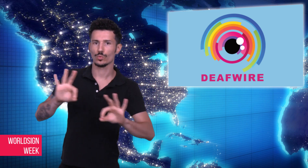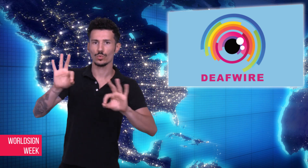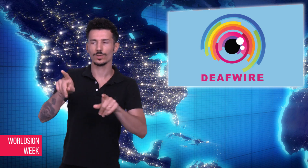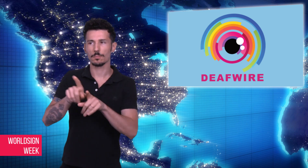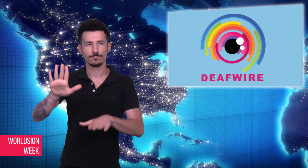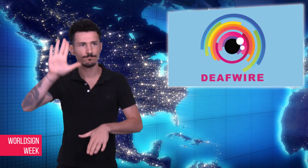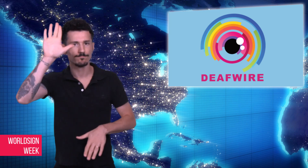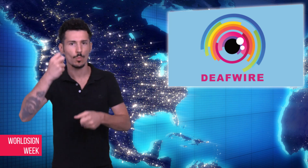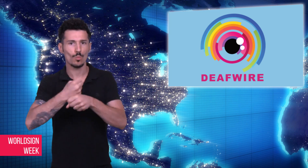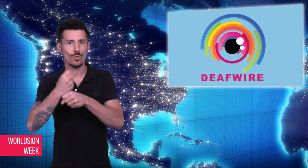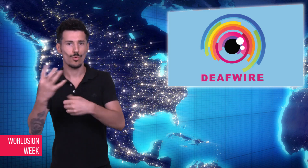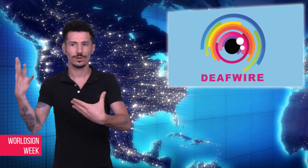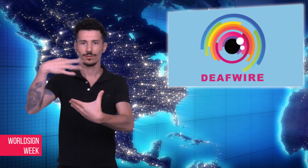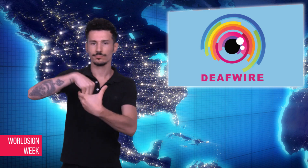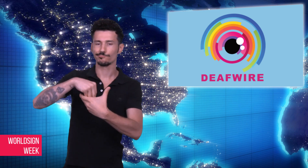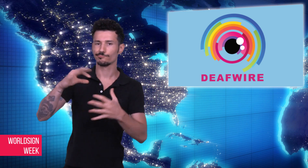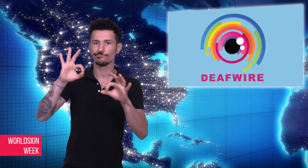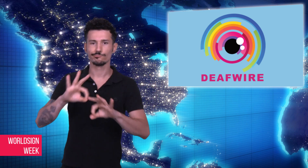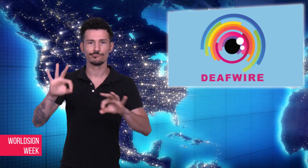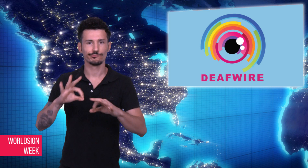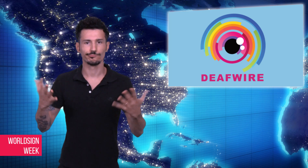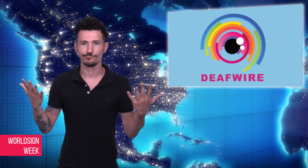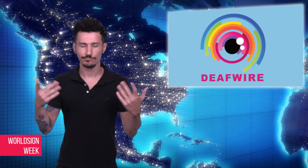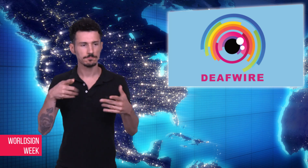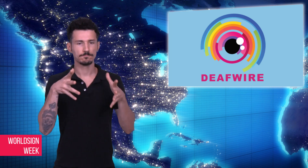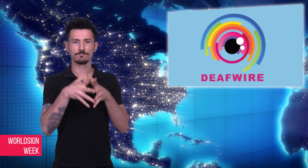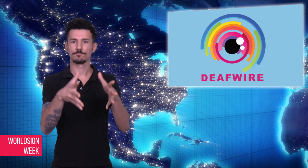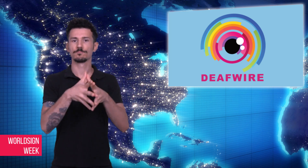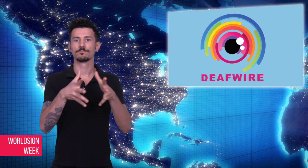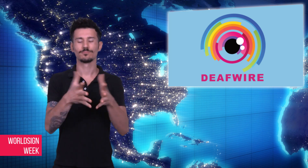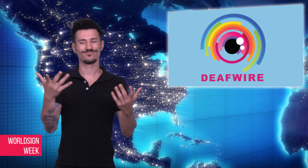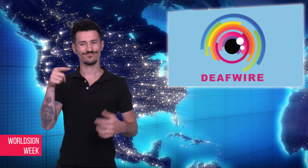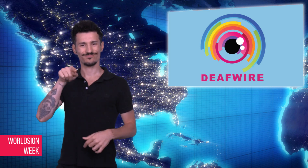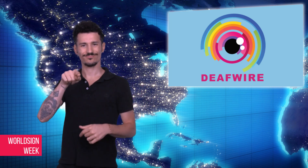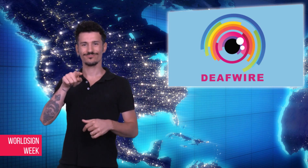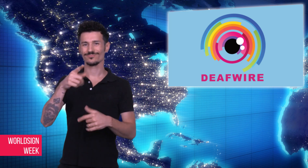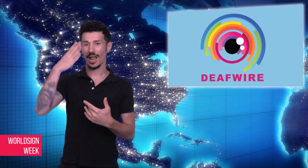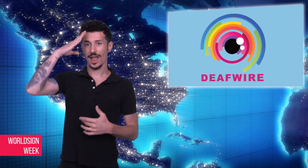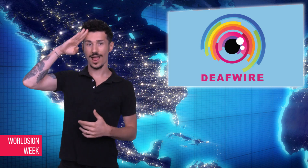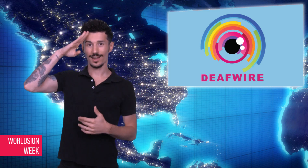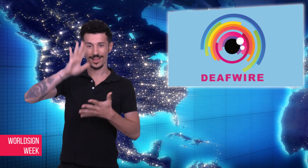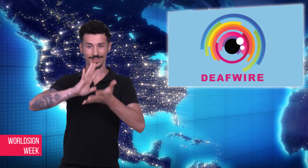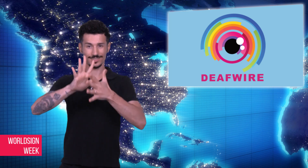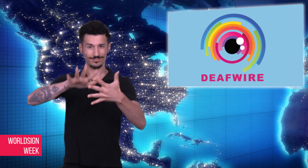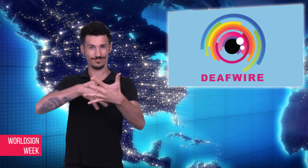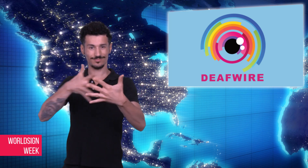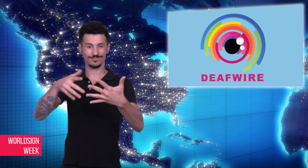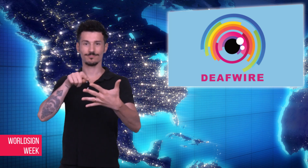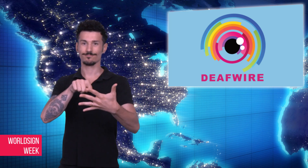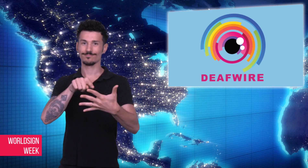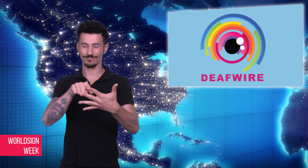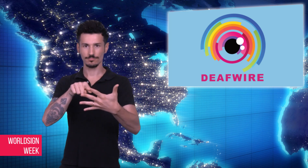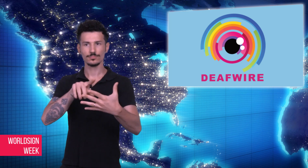specialist skill and the number of signers is limited". The Irish Deaf